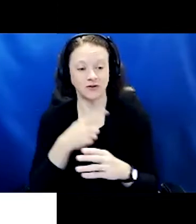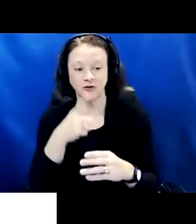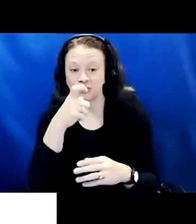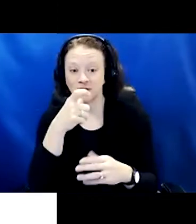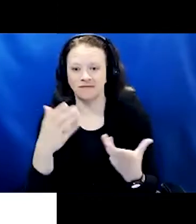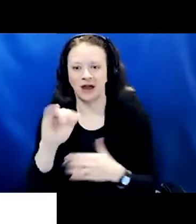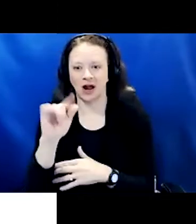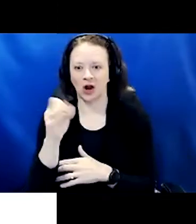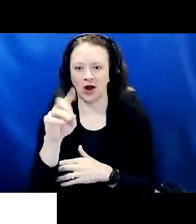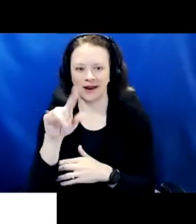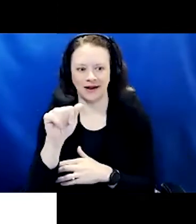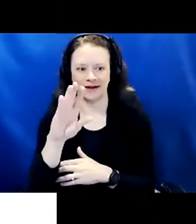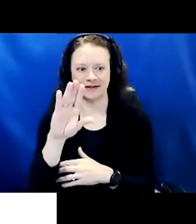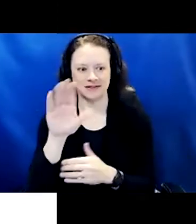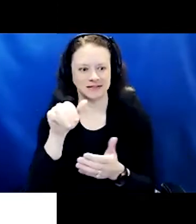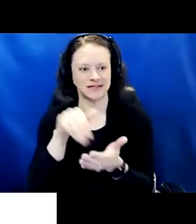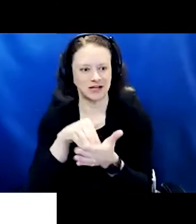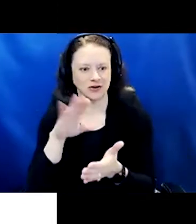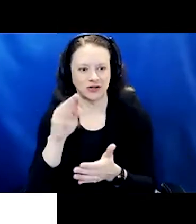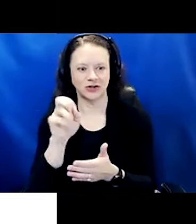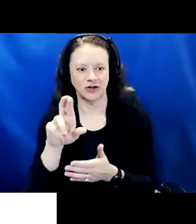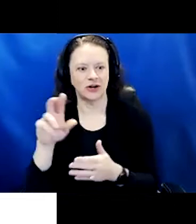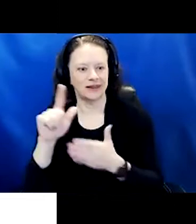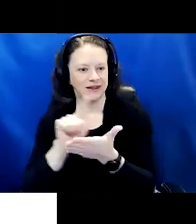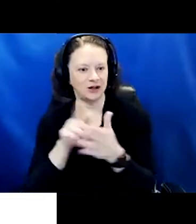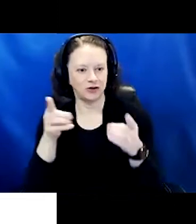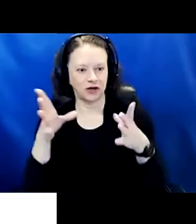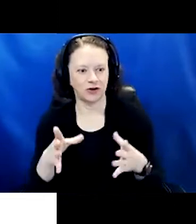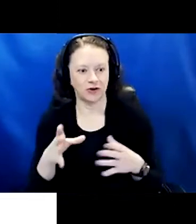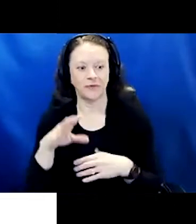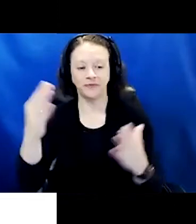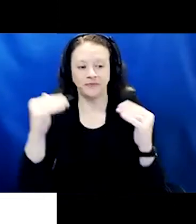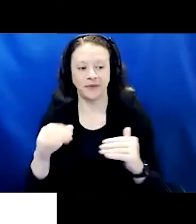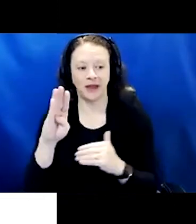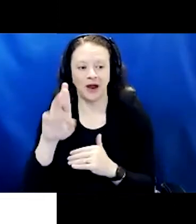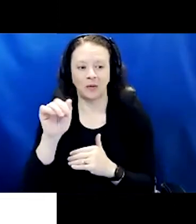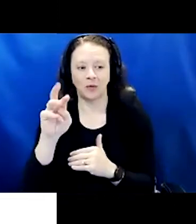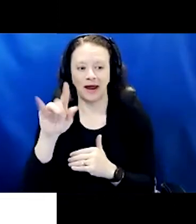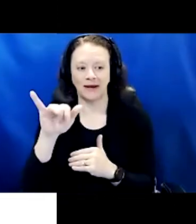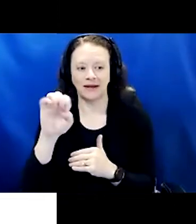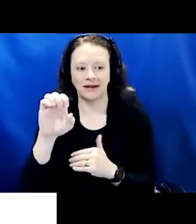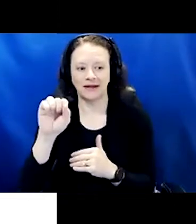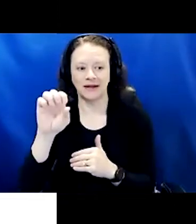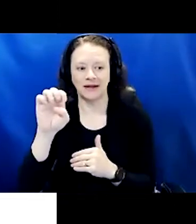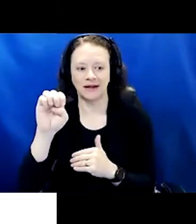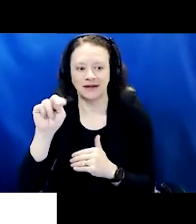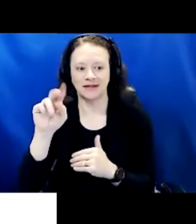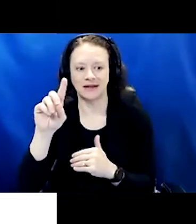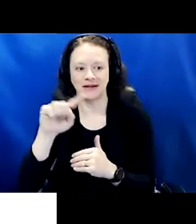Brandie Sendziak, the supervising attorney at the Independent Living Resource Center of San Francisco,